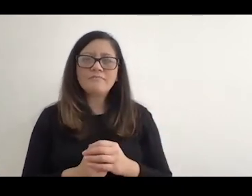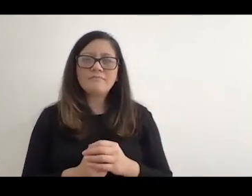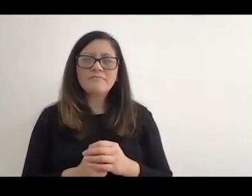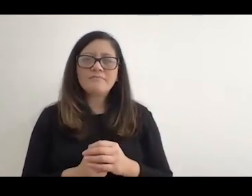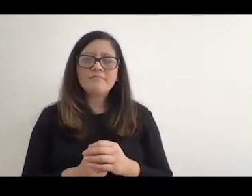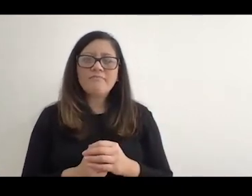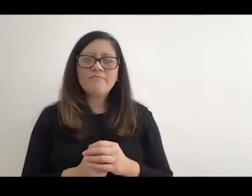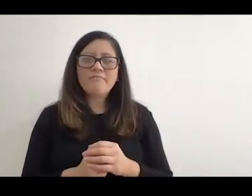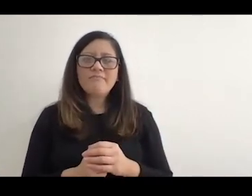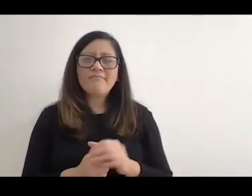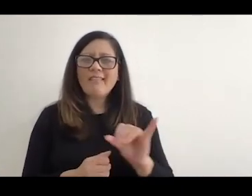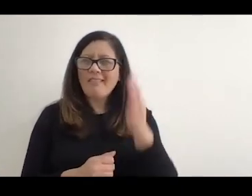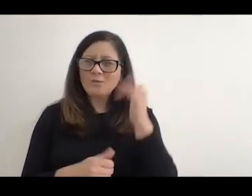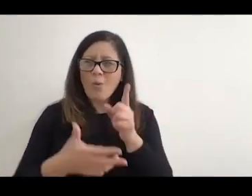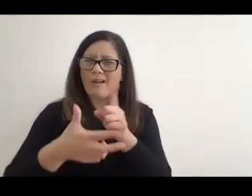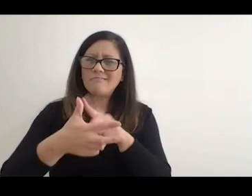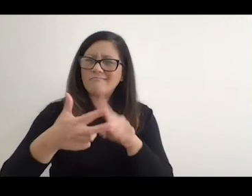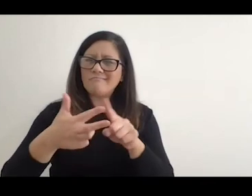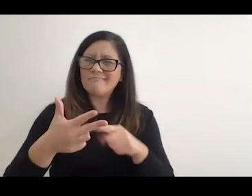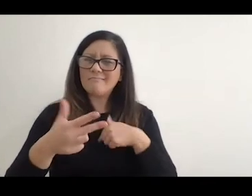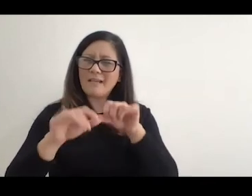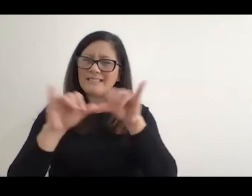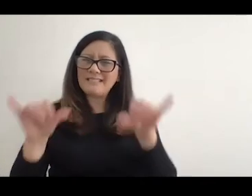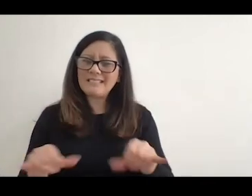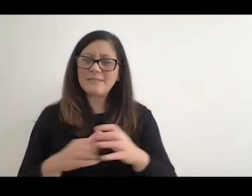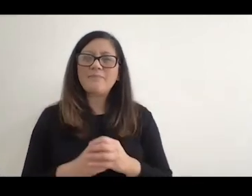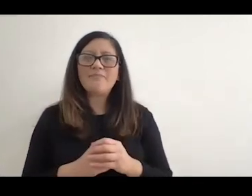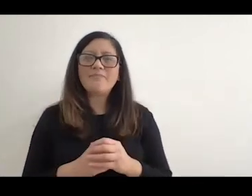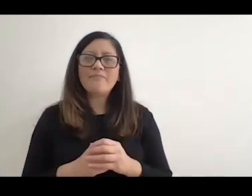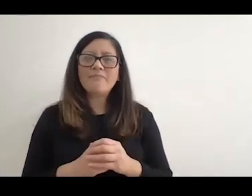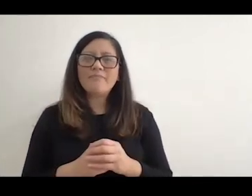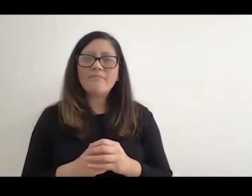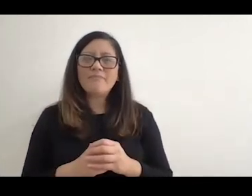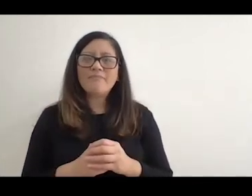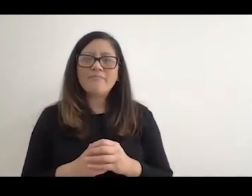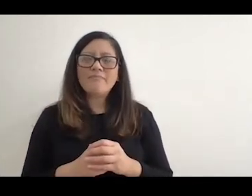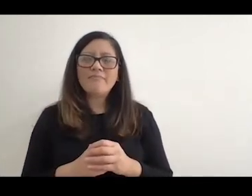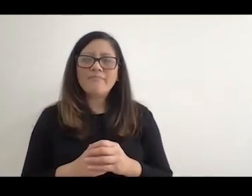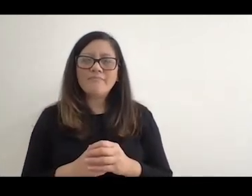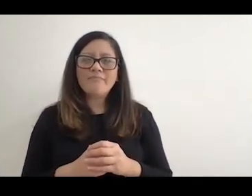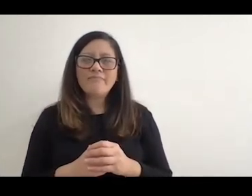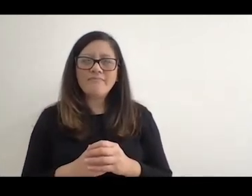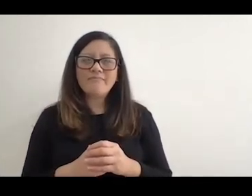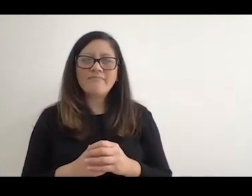Because I feel like. Until the fashion industry decides that dressing.